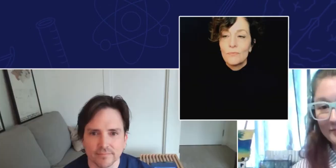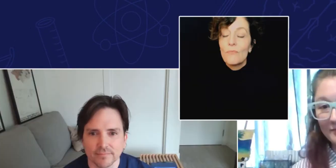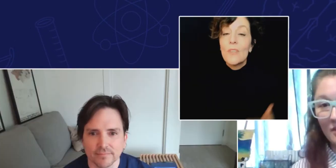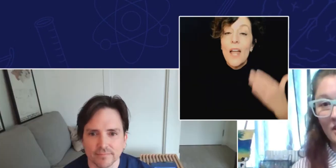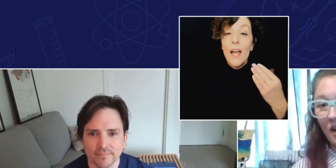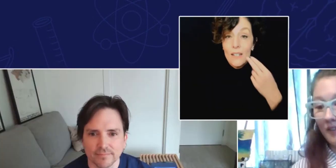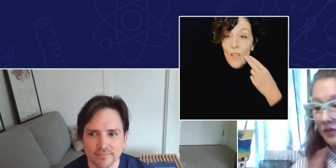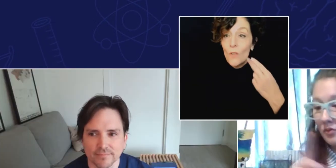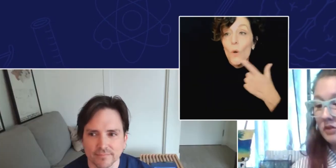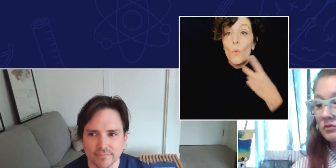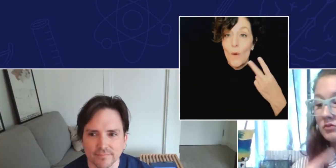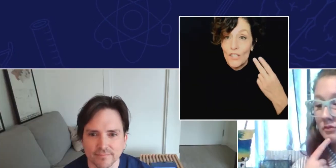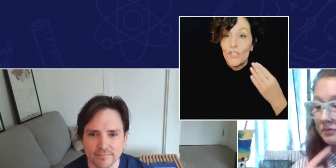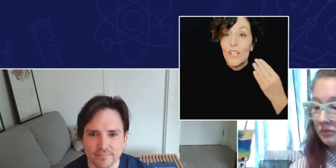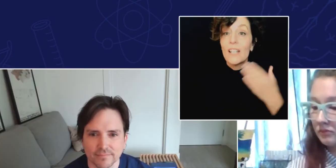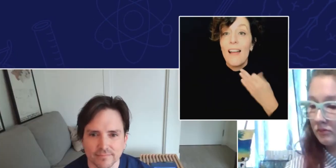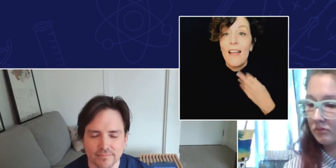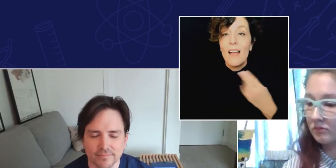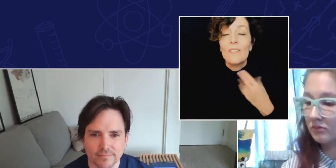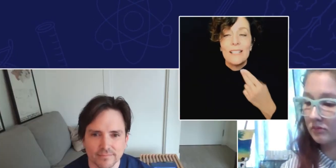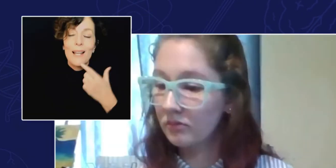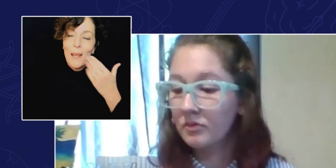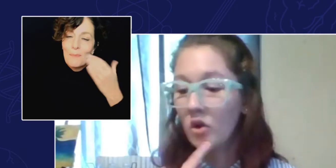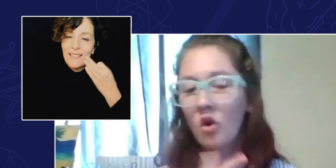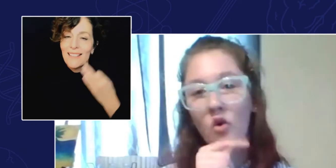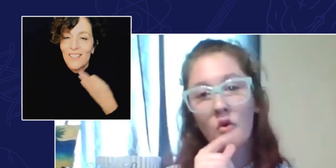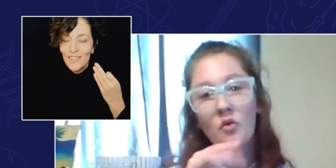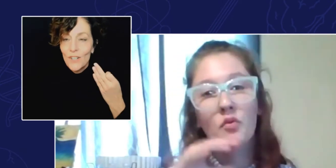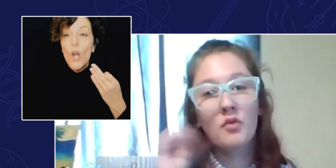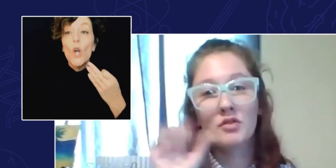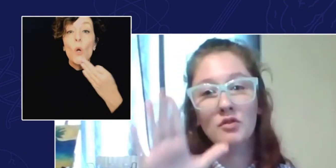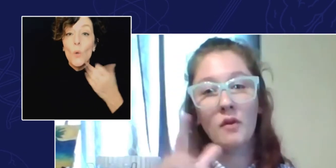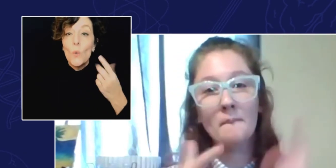[HAYLIE]: Another question I have is, let me see here--